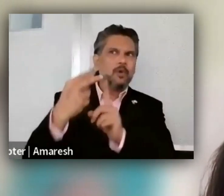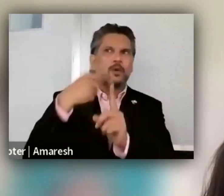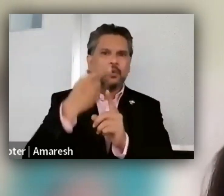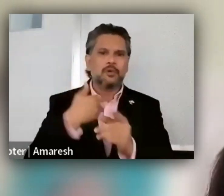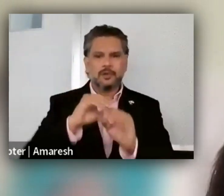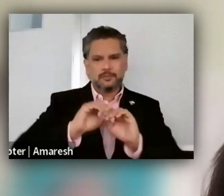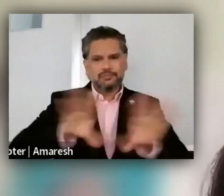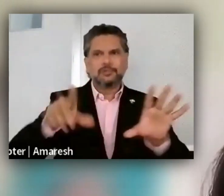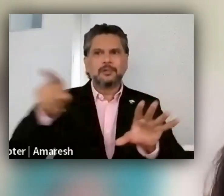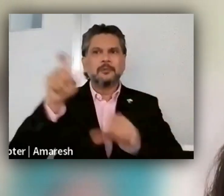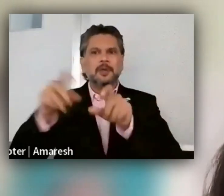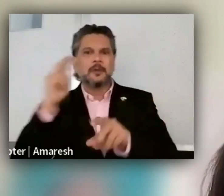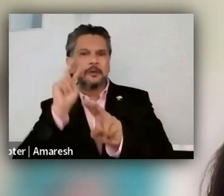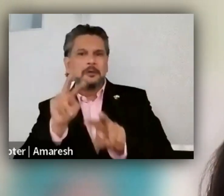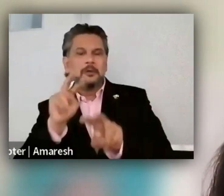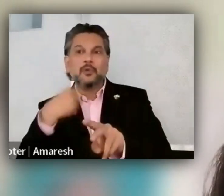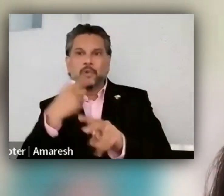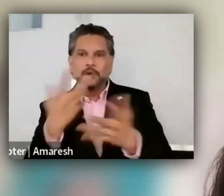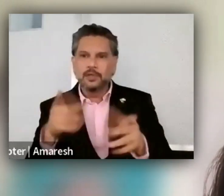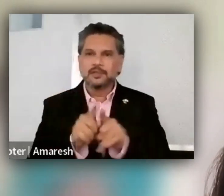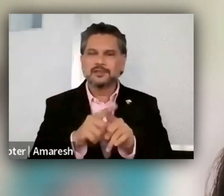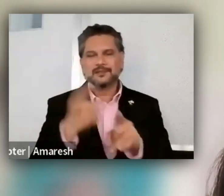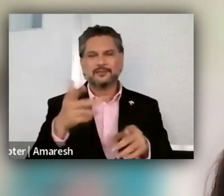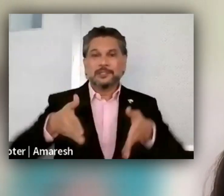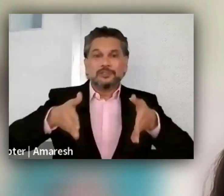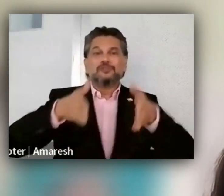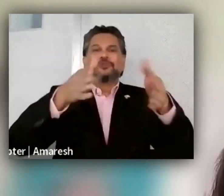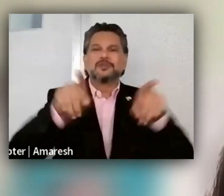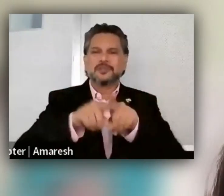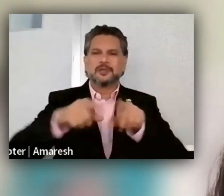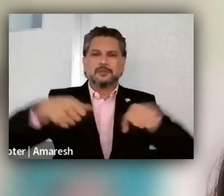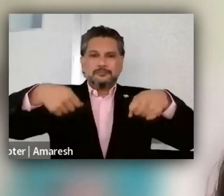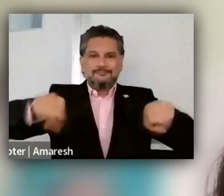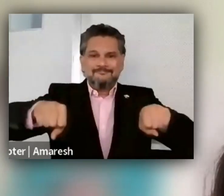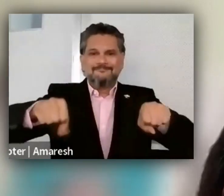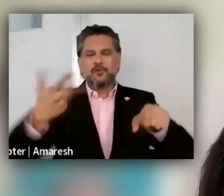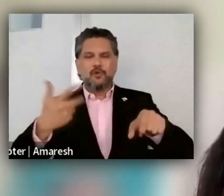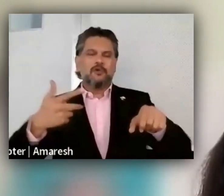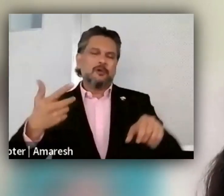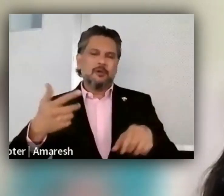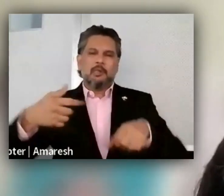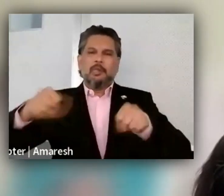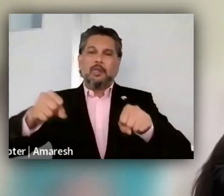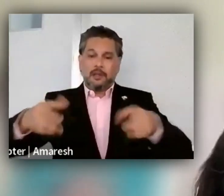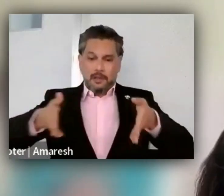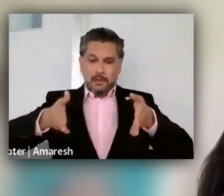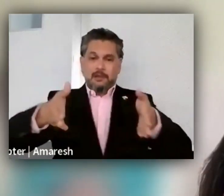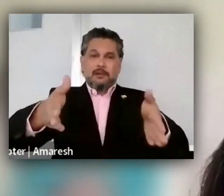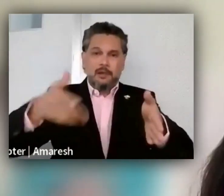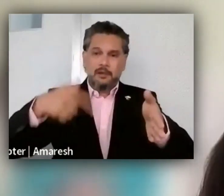We see it on the street all the time where people put these scooters or mopeds in the middle of the